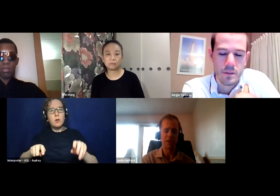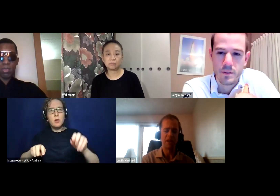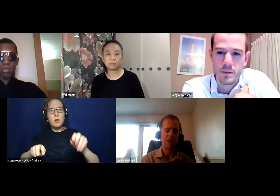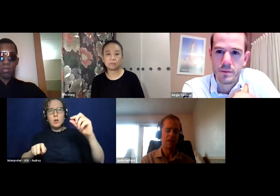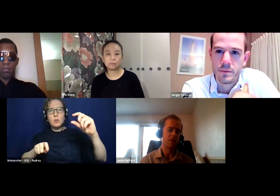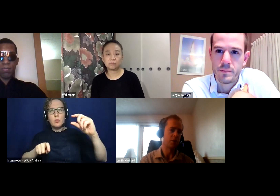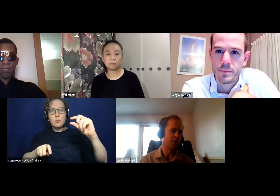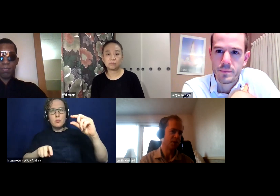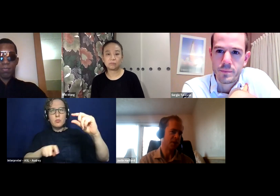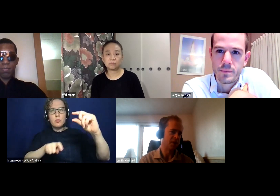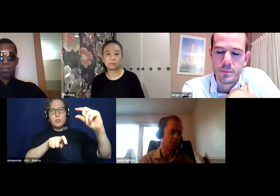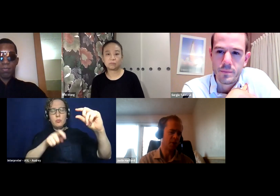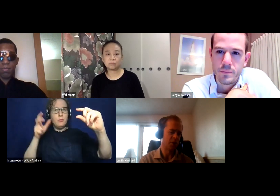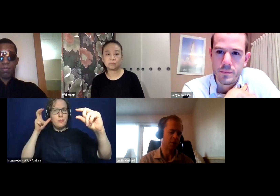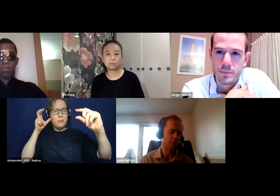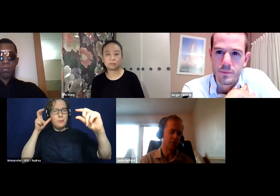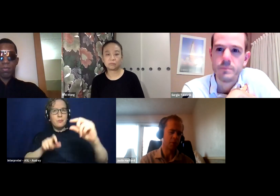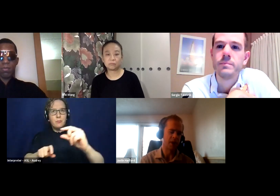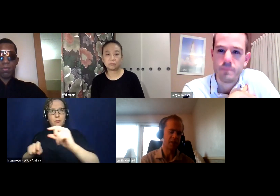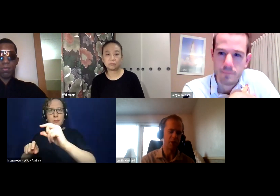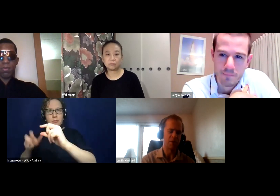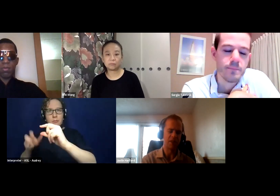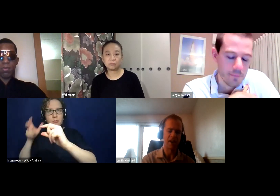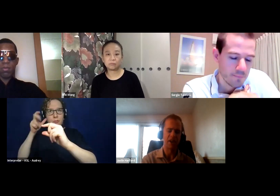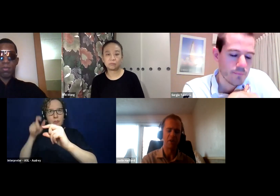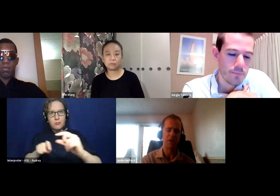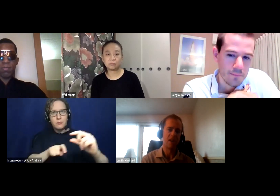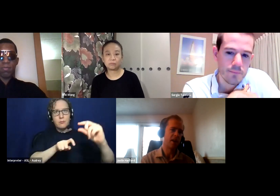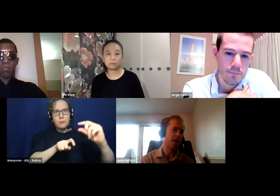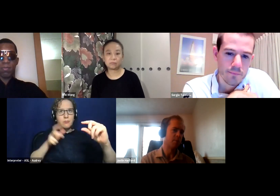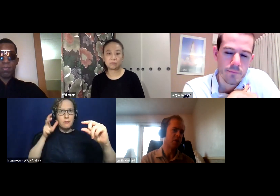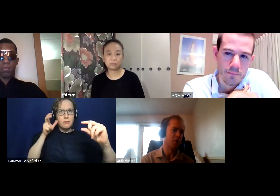the services that the disability service provides for you and that they hired